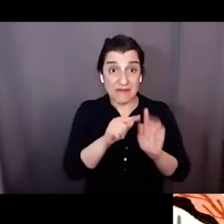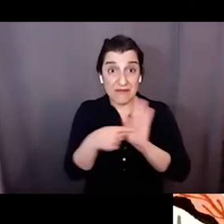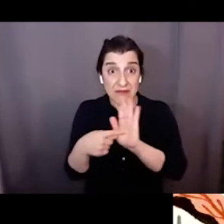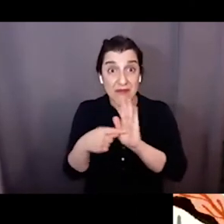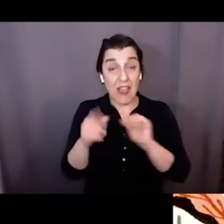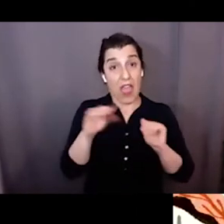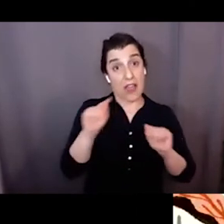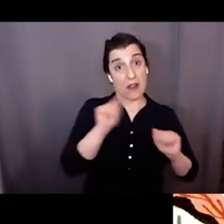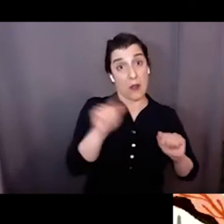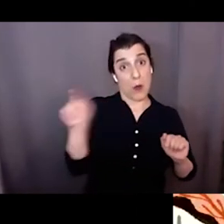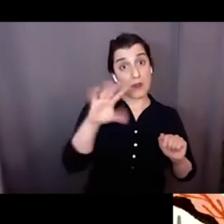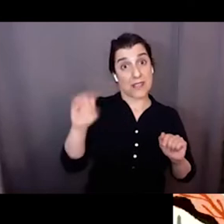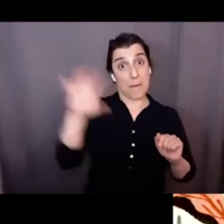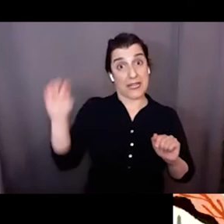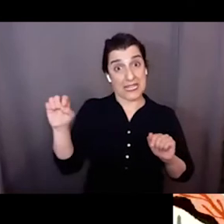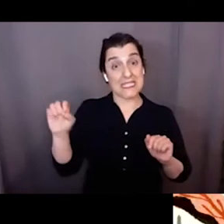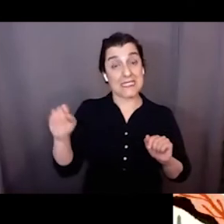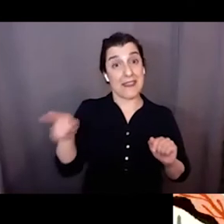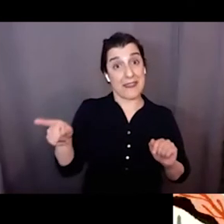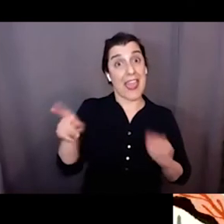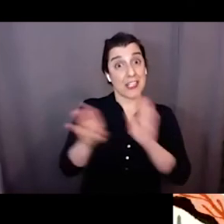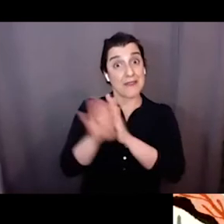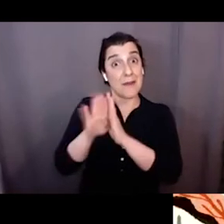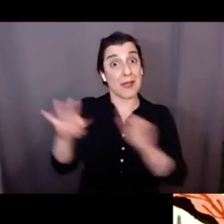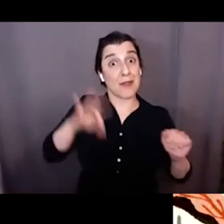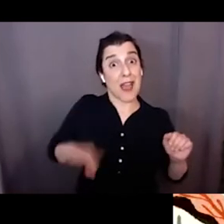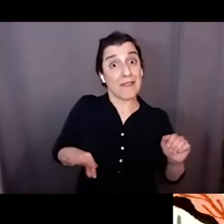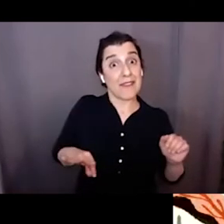have a profit interest or governments that might have interests that aren't